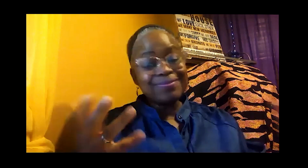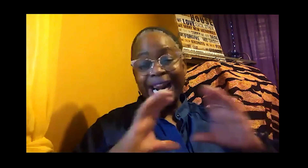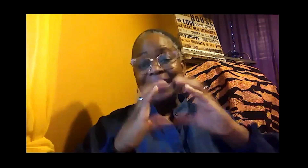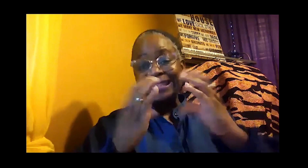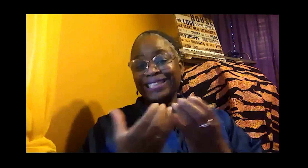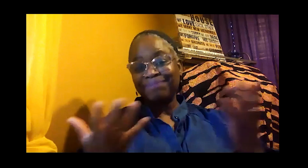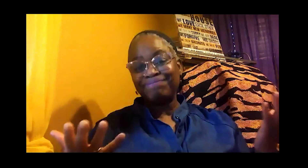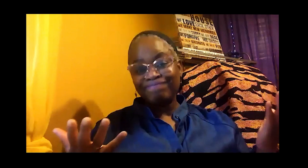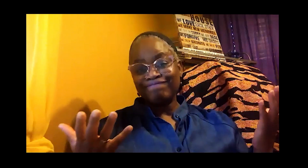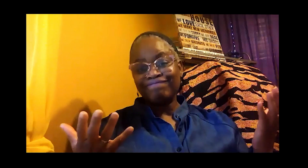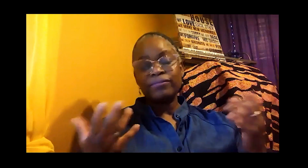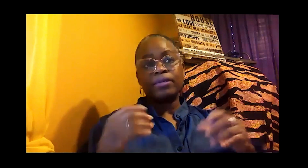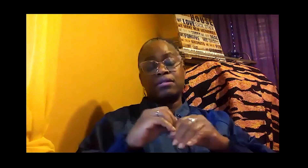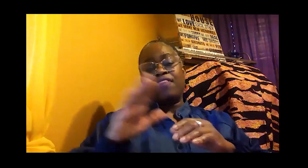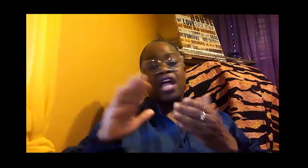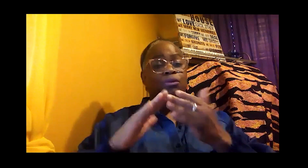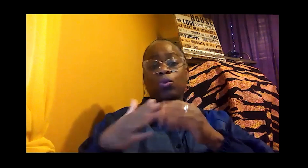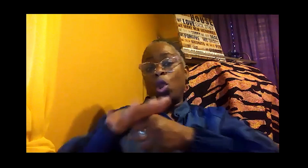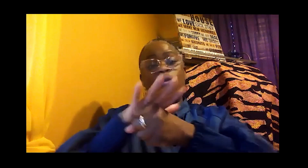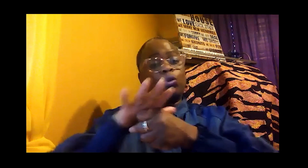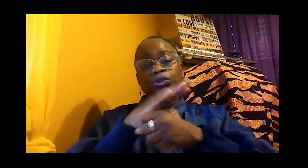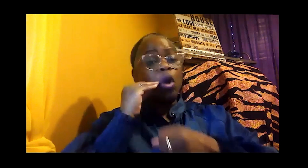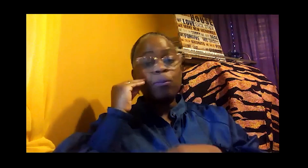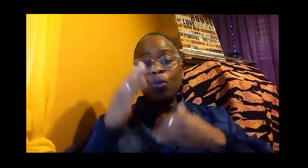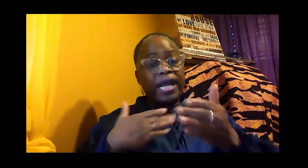Those interested in the field can enroll in classes in their local area.